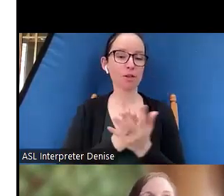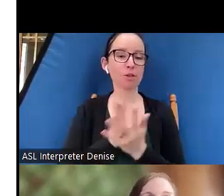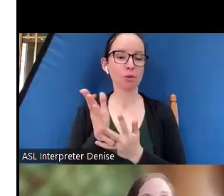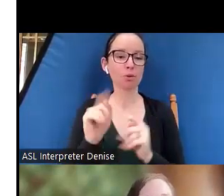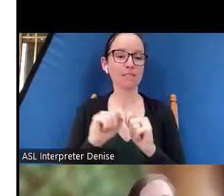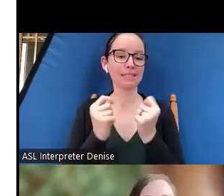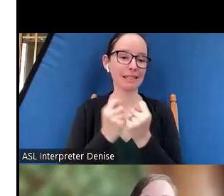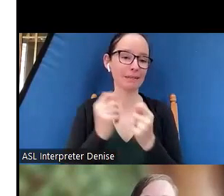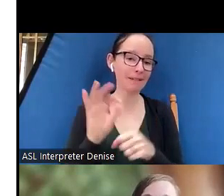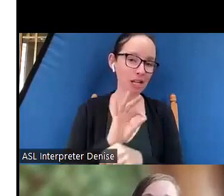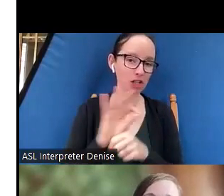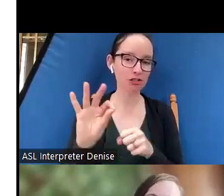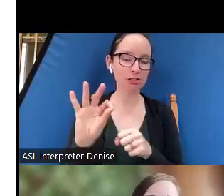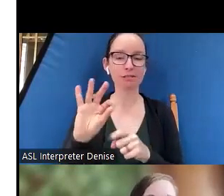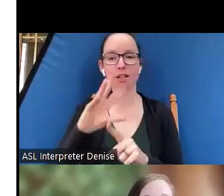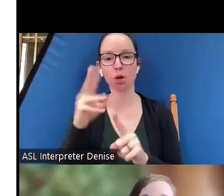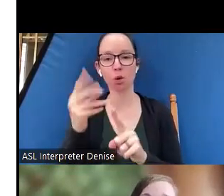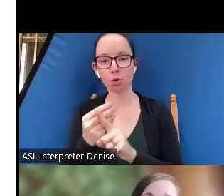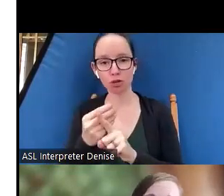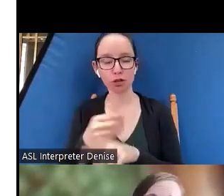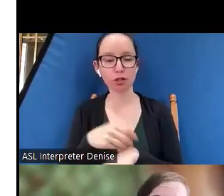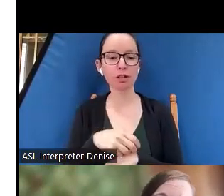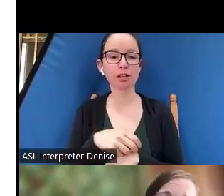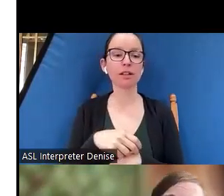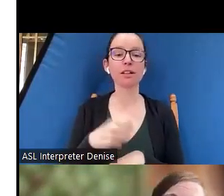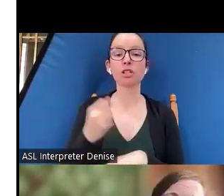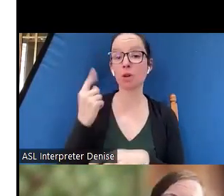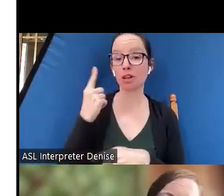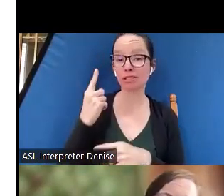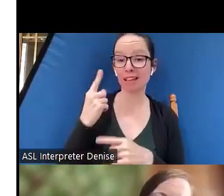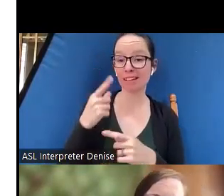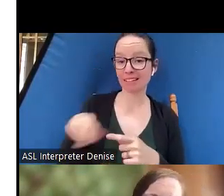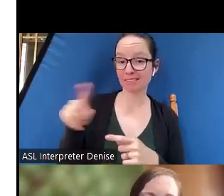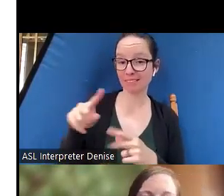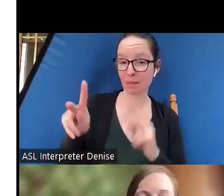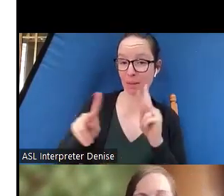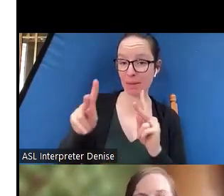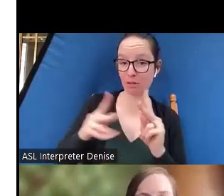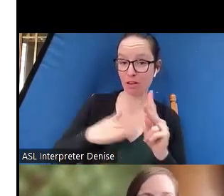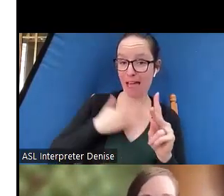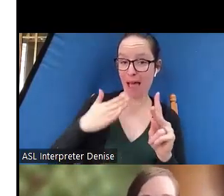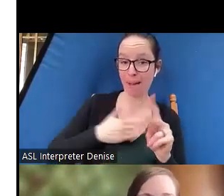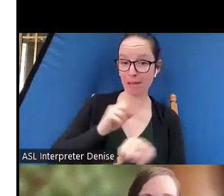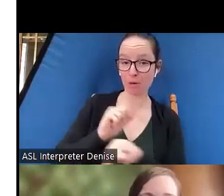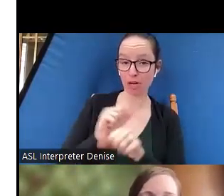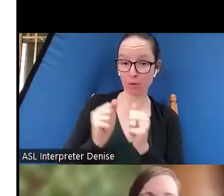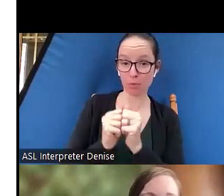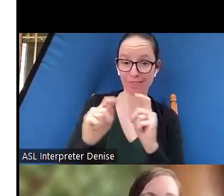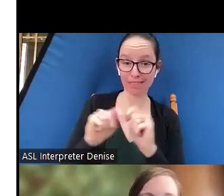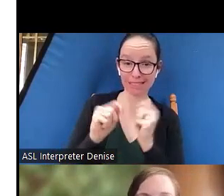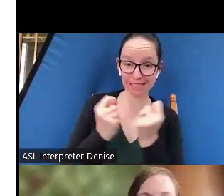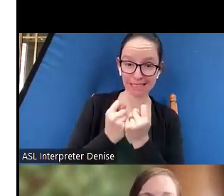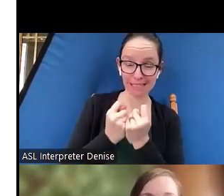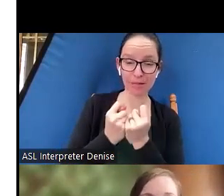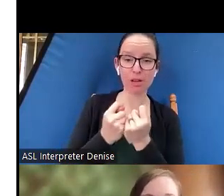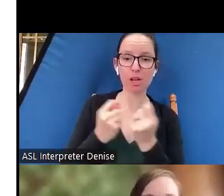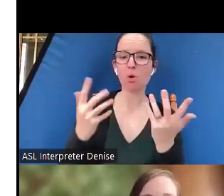So understanding of how happy are folks working with this kind of team and what kinds of things they need to feel supported and